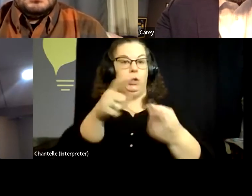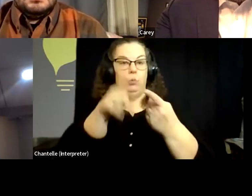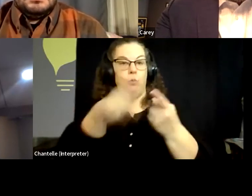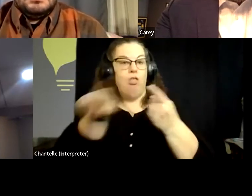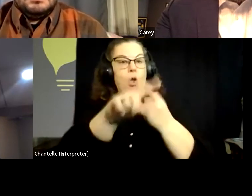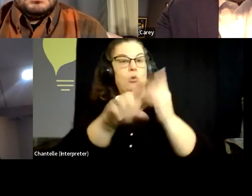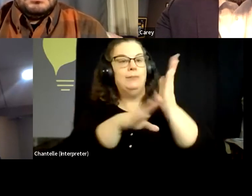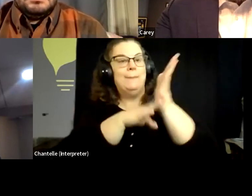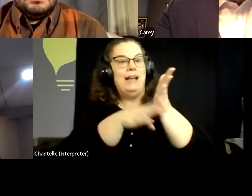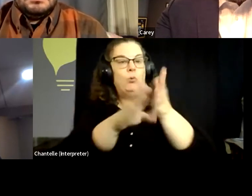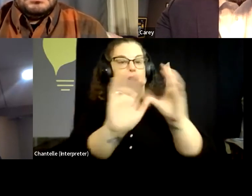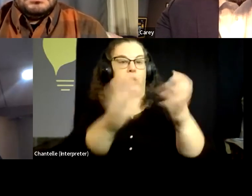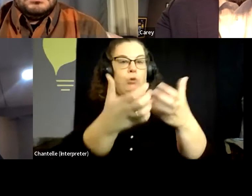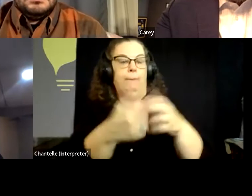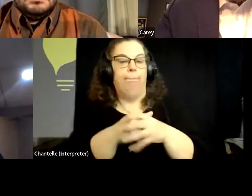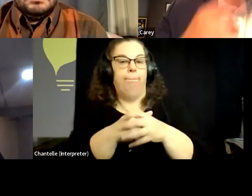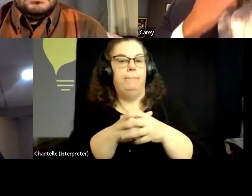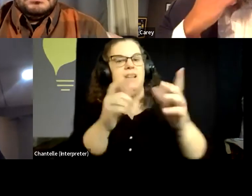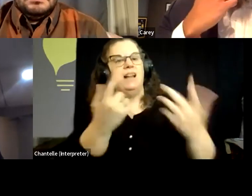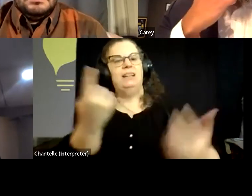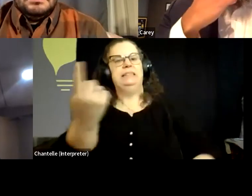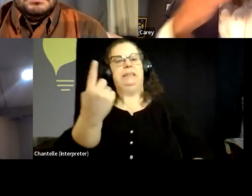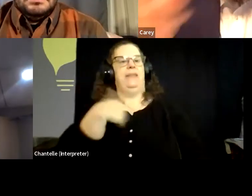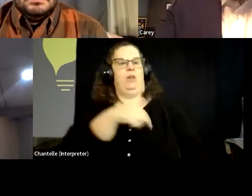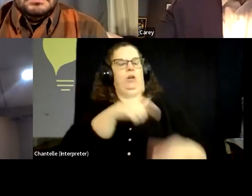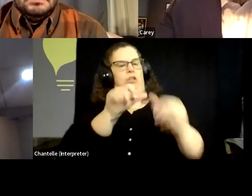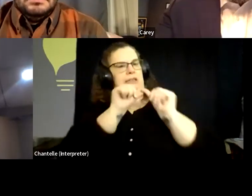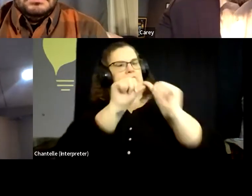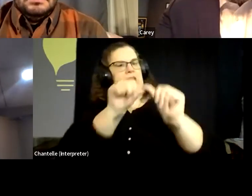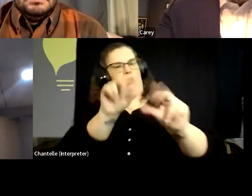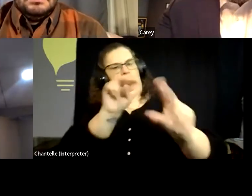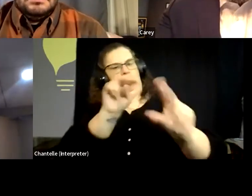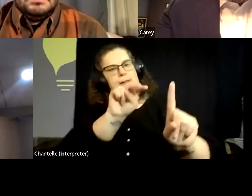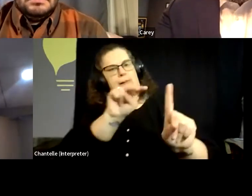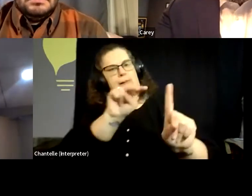groups. It's something we are looking at from an organization